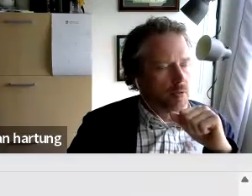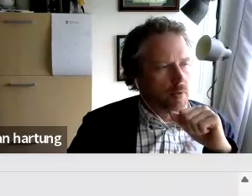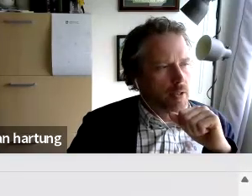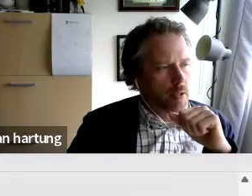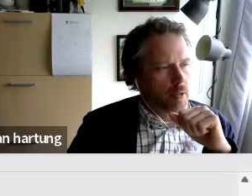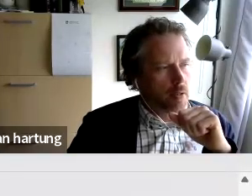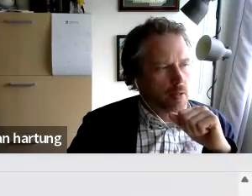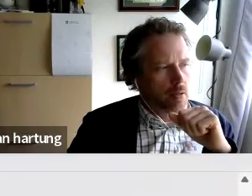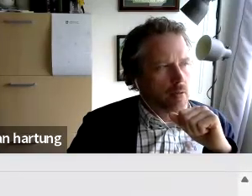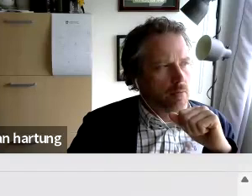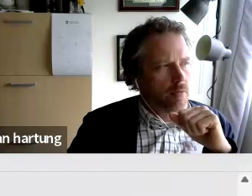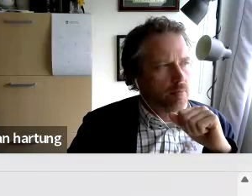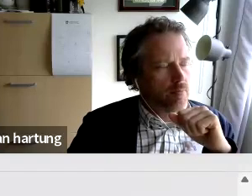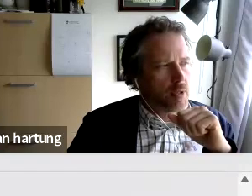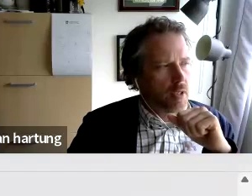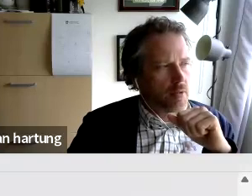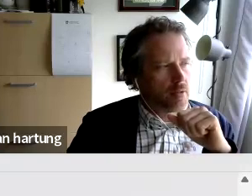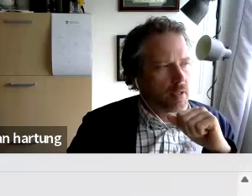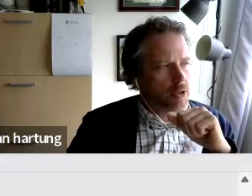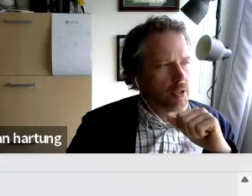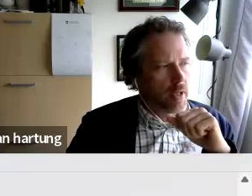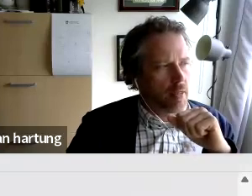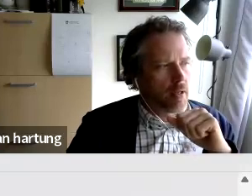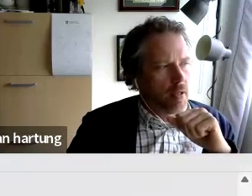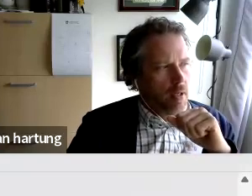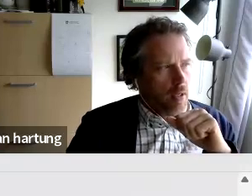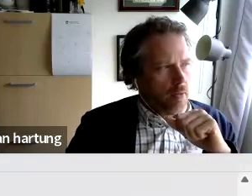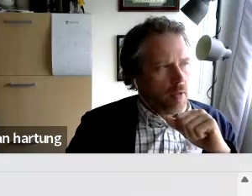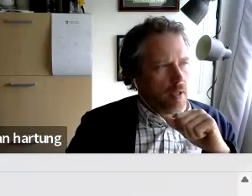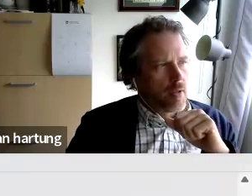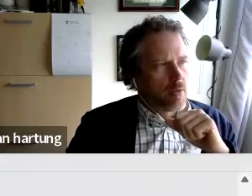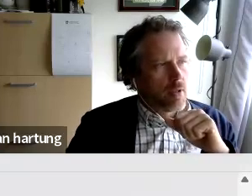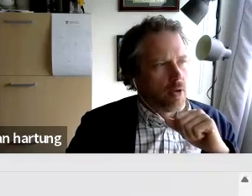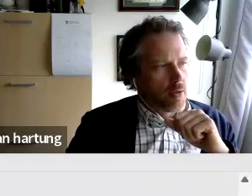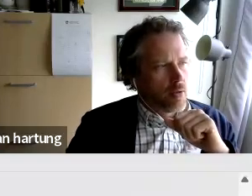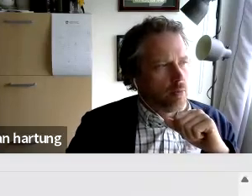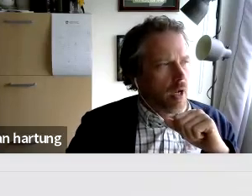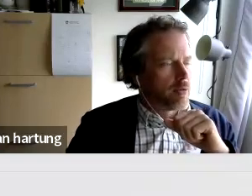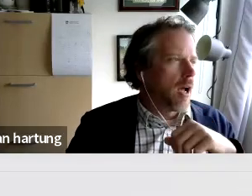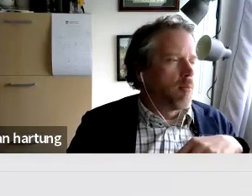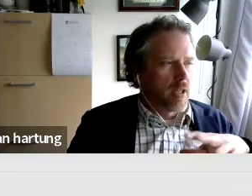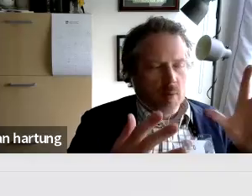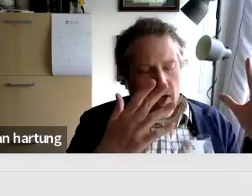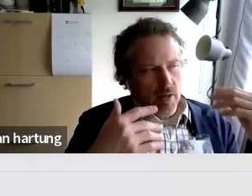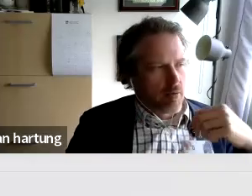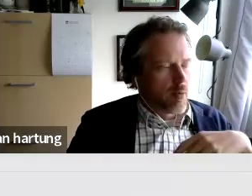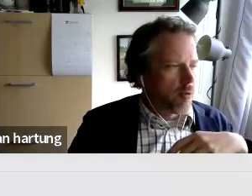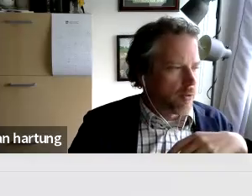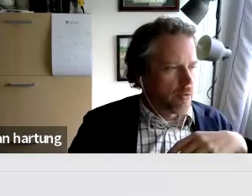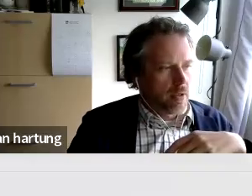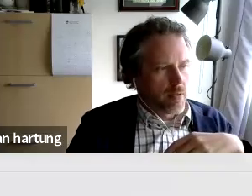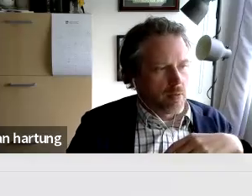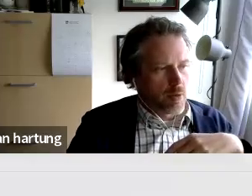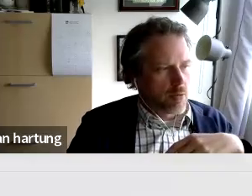um your vendor to build out this section, I think it you know I I'm looking at prior reports as as